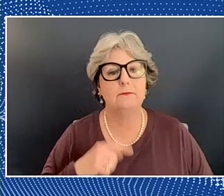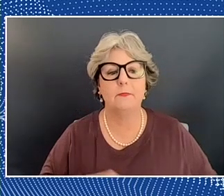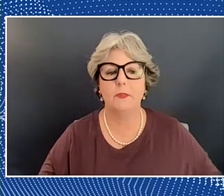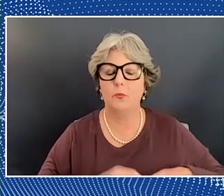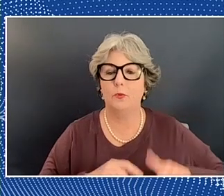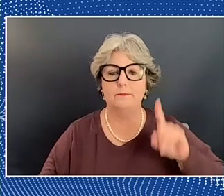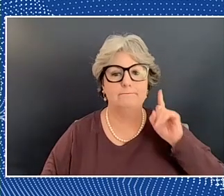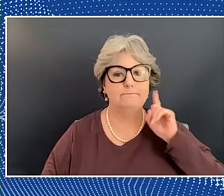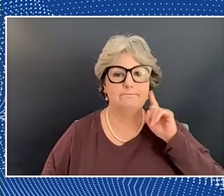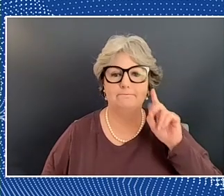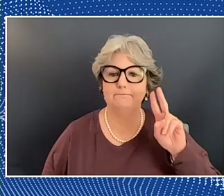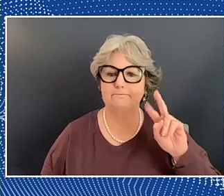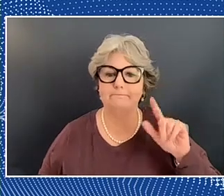Let me see if I can't message her.